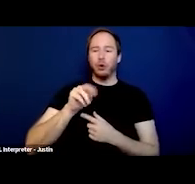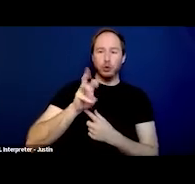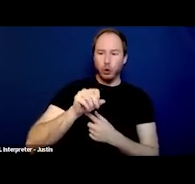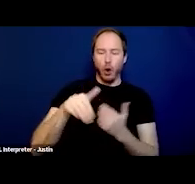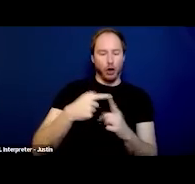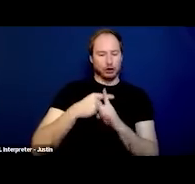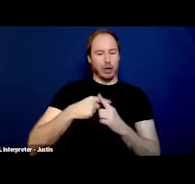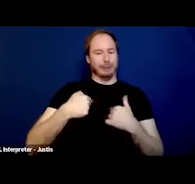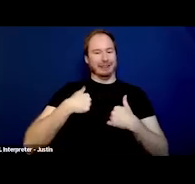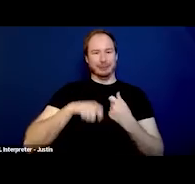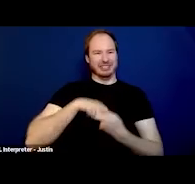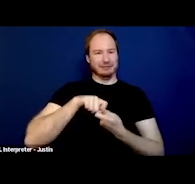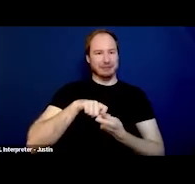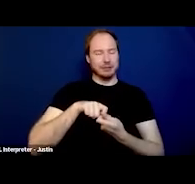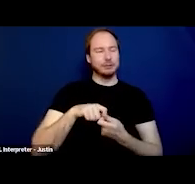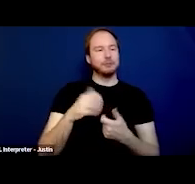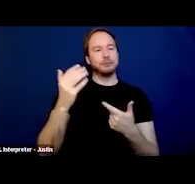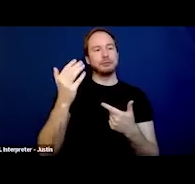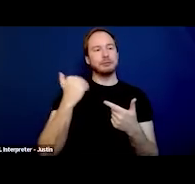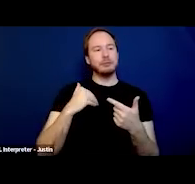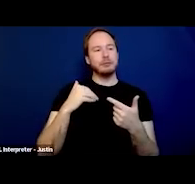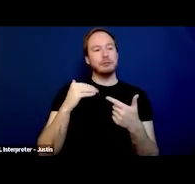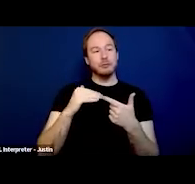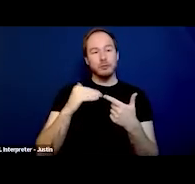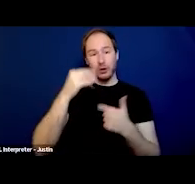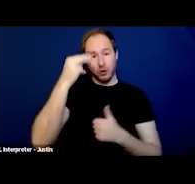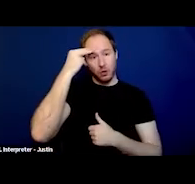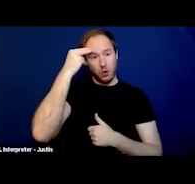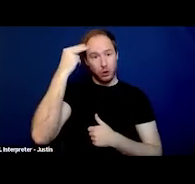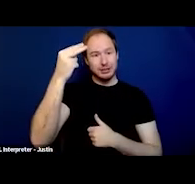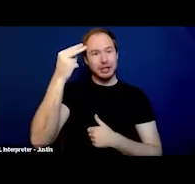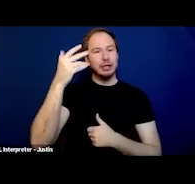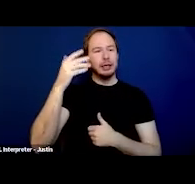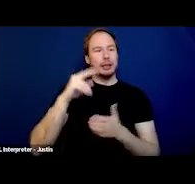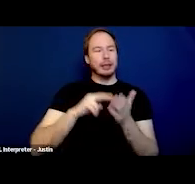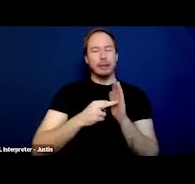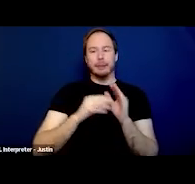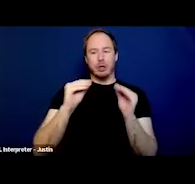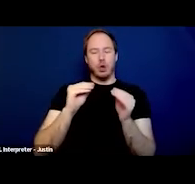Hallucinations are perceptual experiences that don't have a corresponding external stimulus.